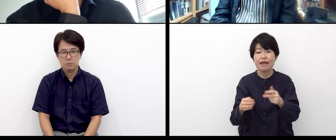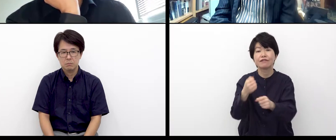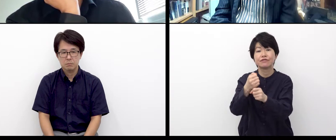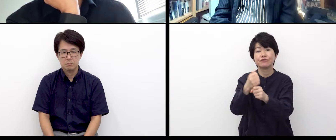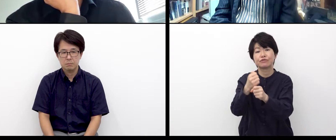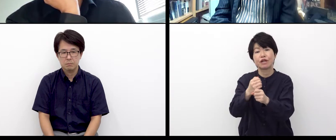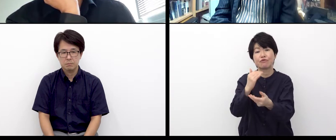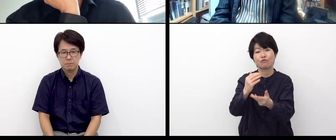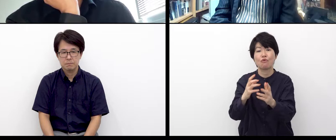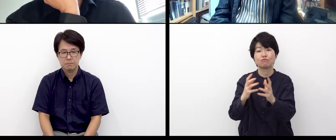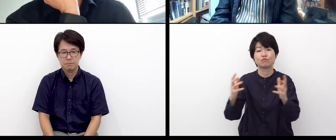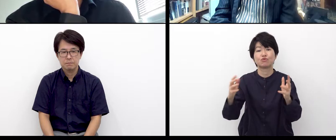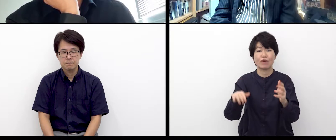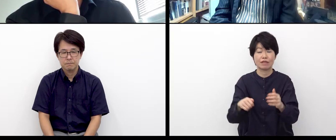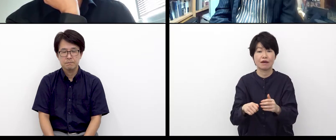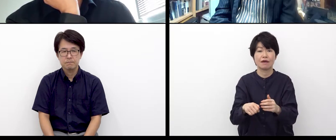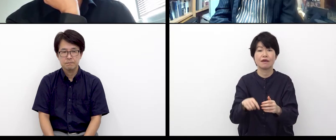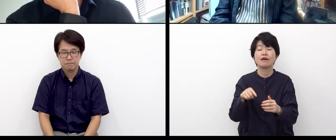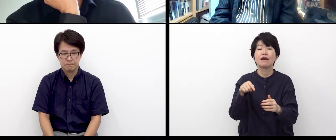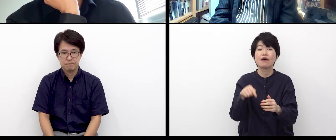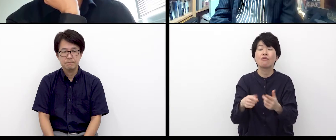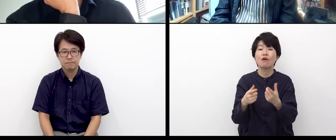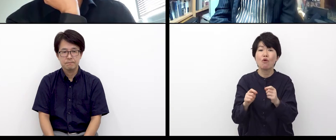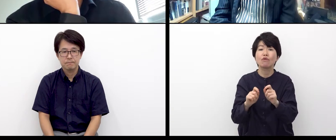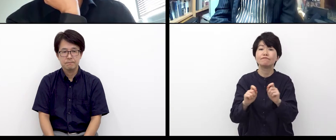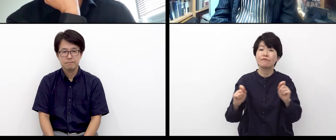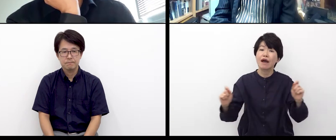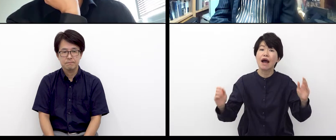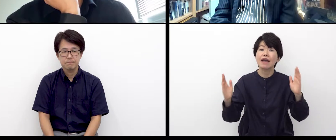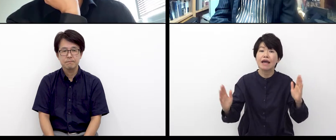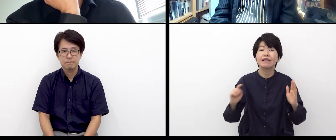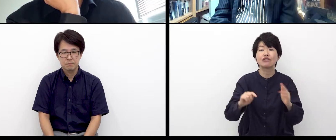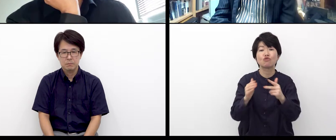people are supposed to stay for a long time,